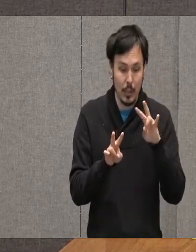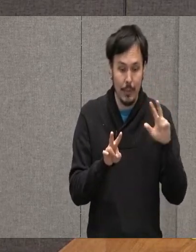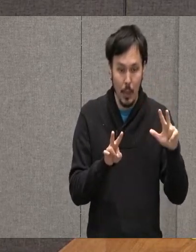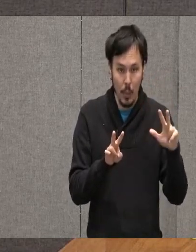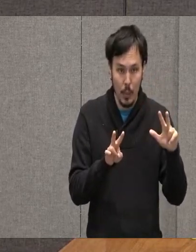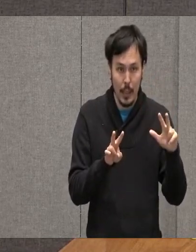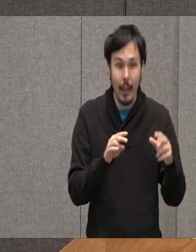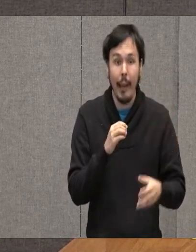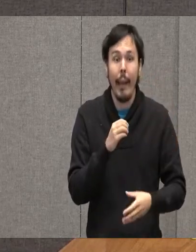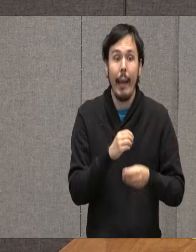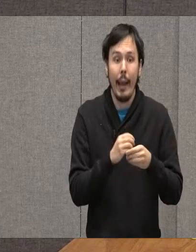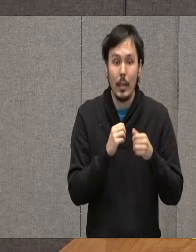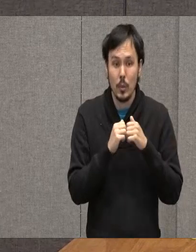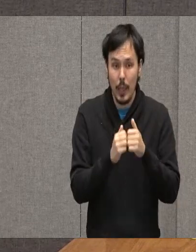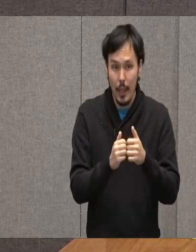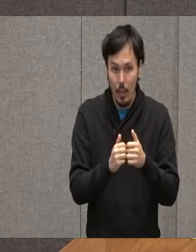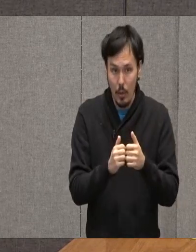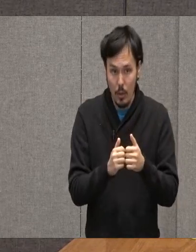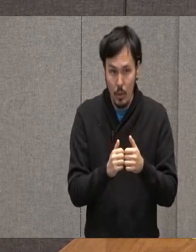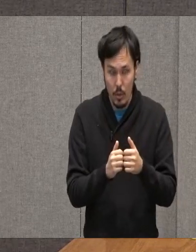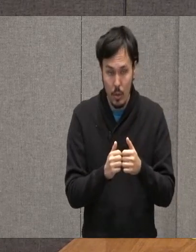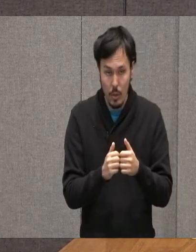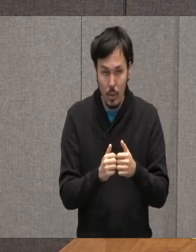then you add the opposite to it.